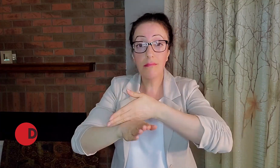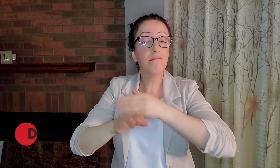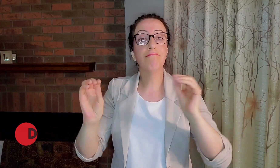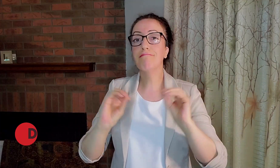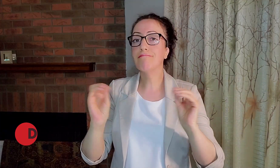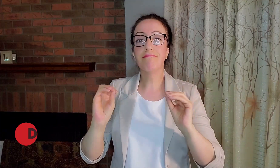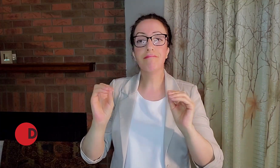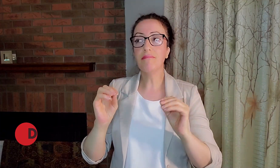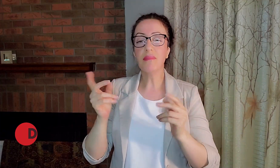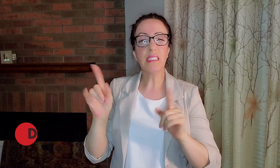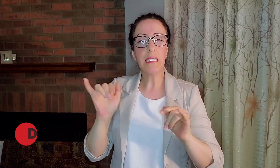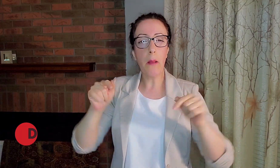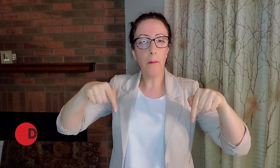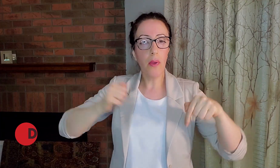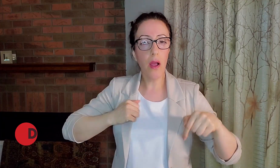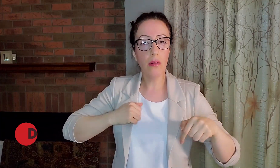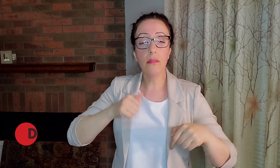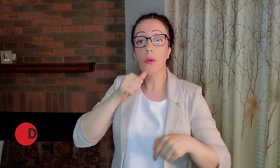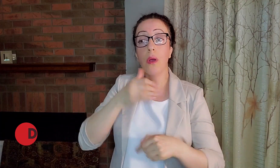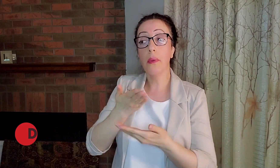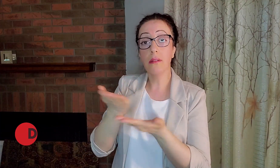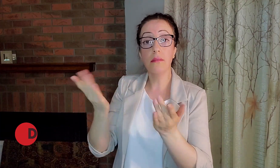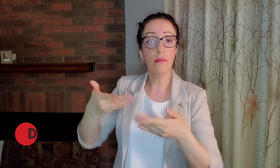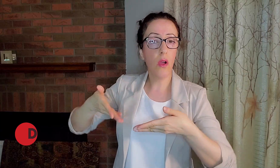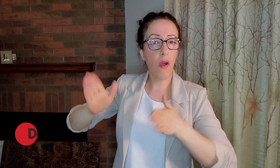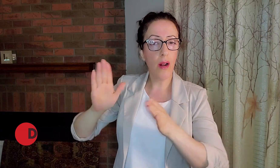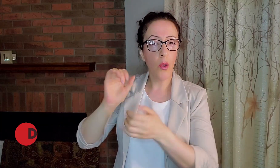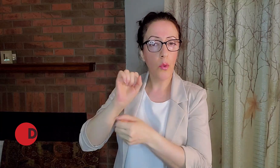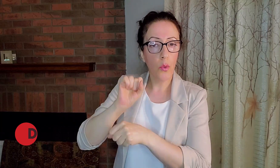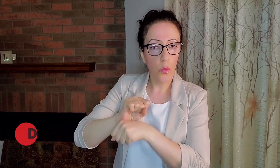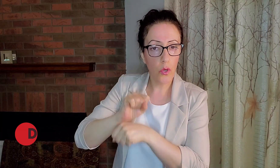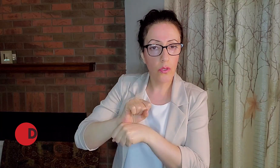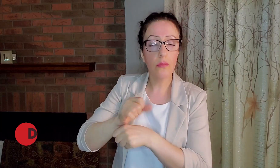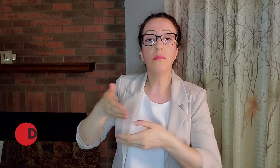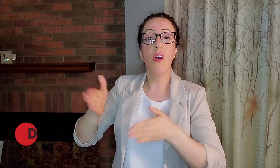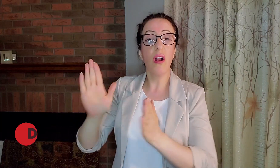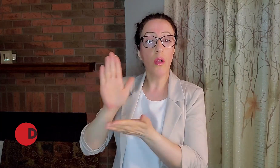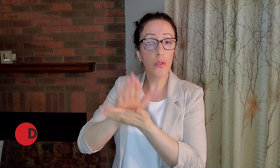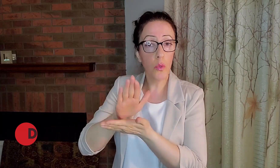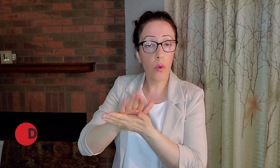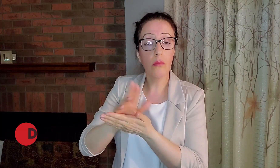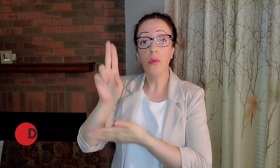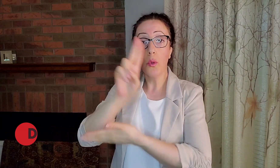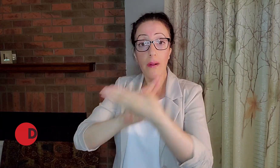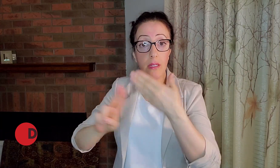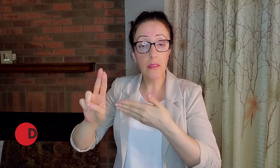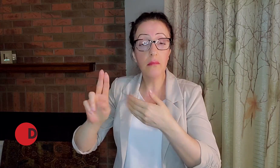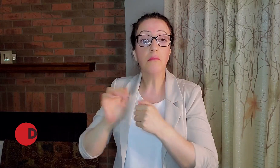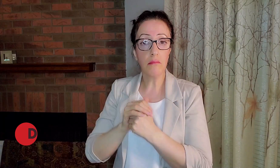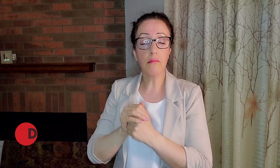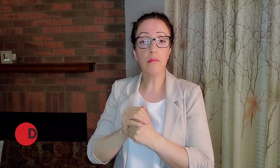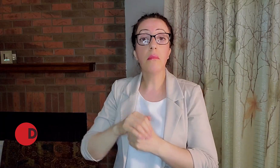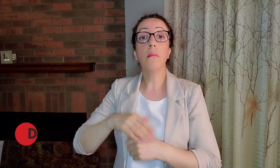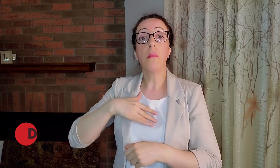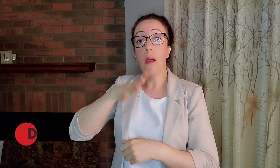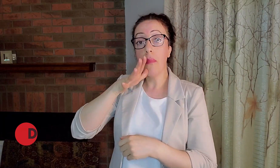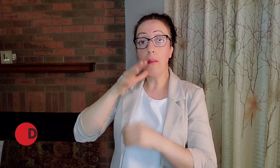like here in Canada. Women are allowed to work, go to school and university.